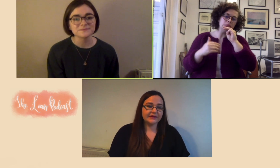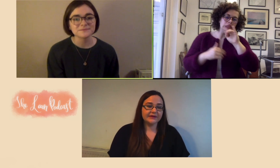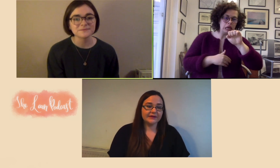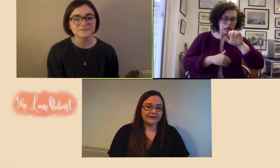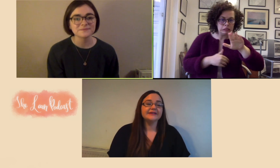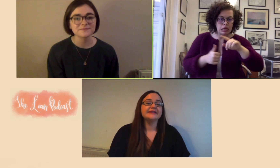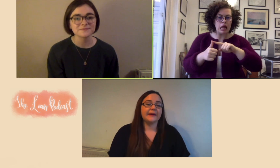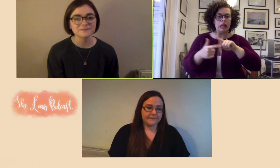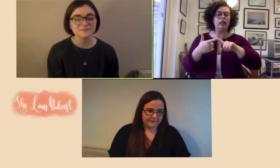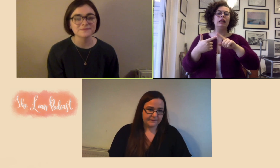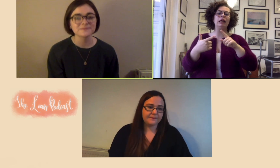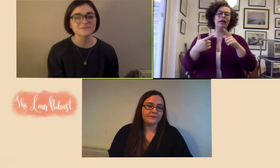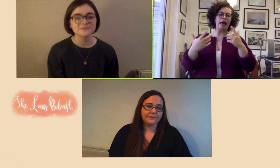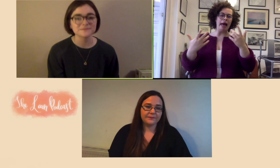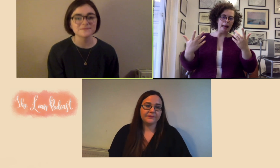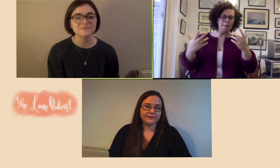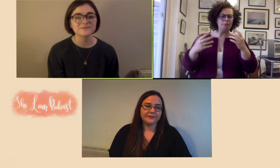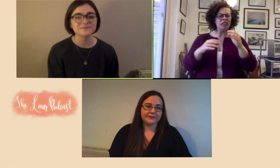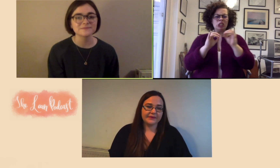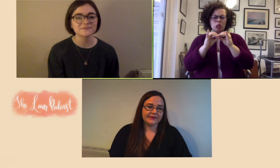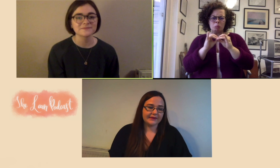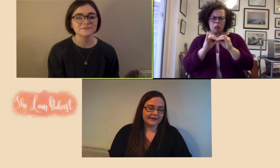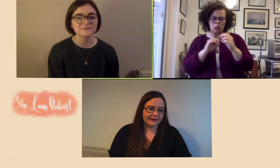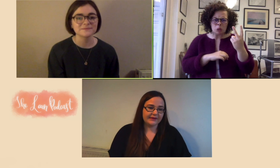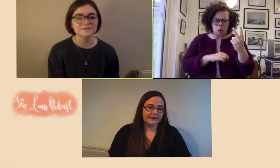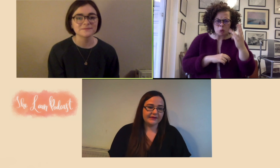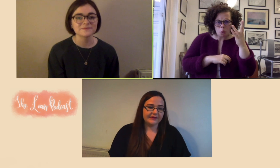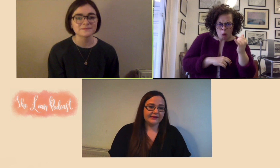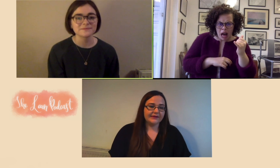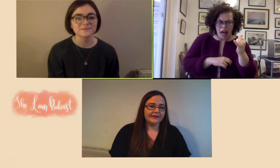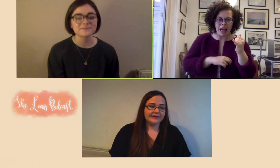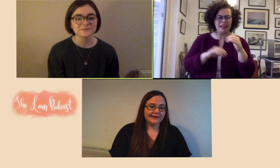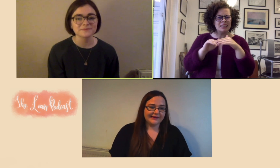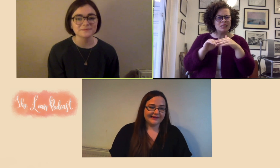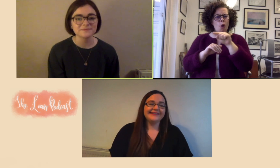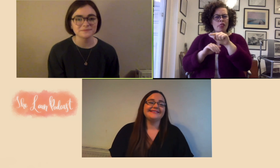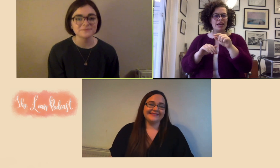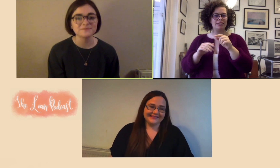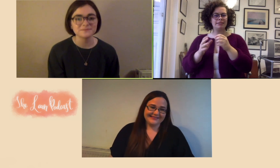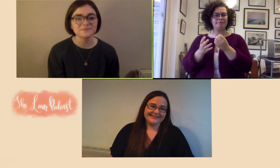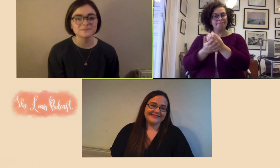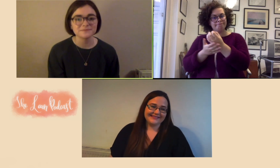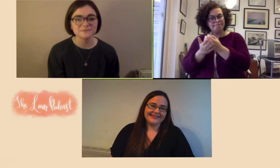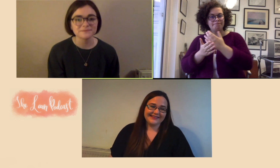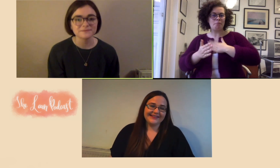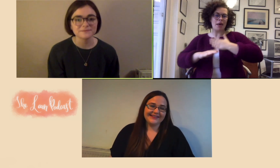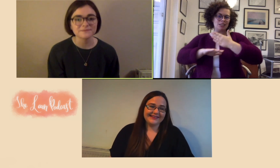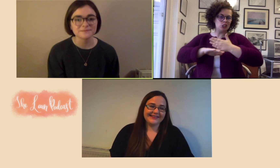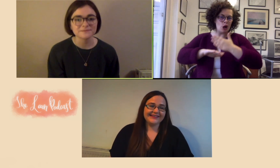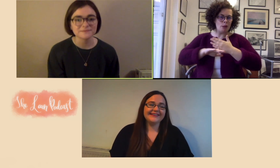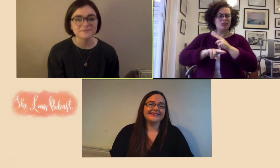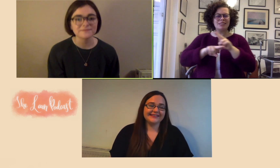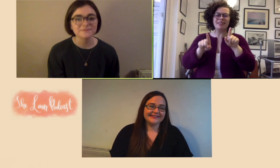and often what happens in those pre-conference meetings. It ends up being, oh, well this is what Irish signed languages. Maybe they'd ask me,